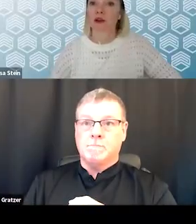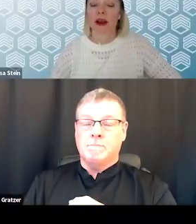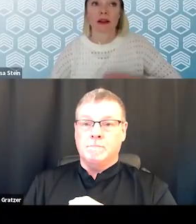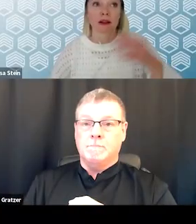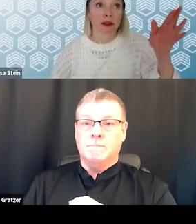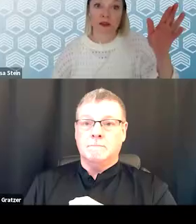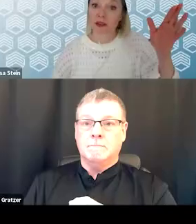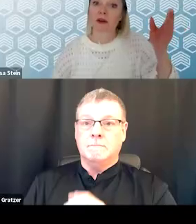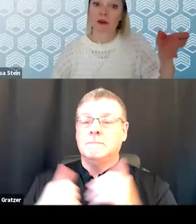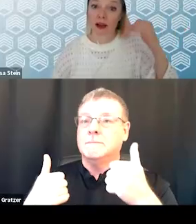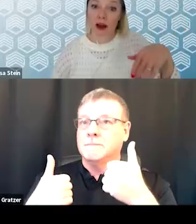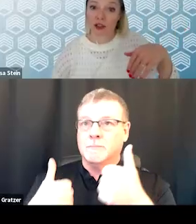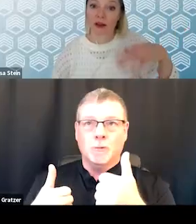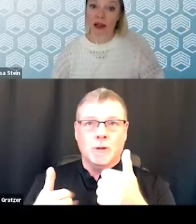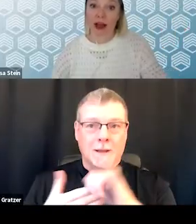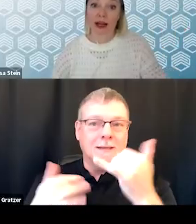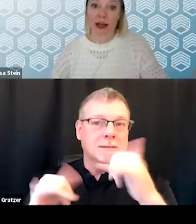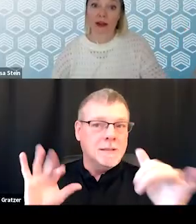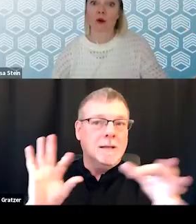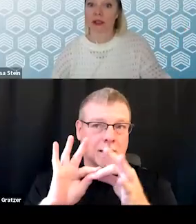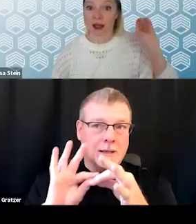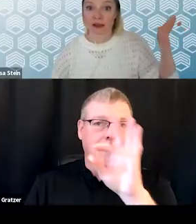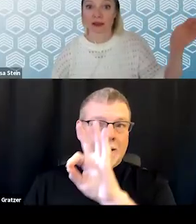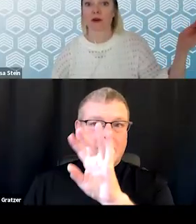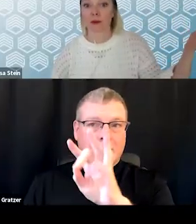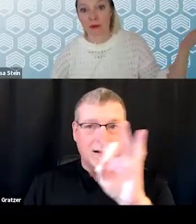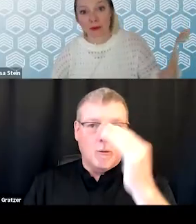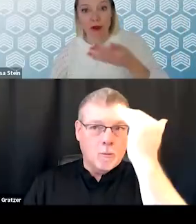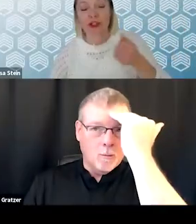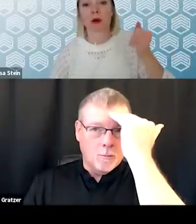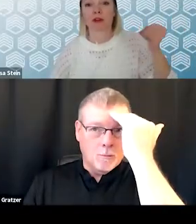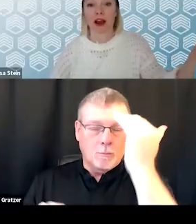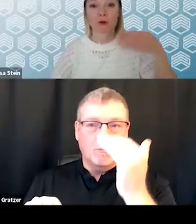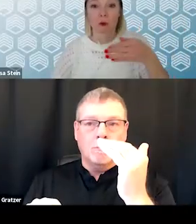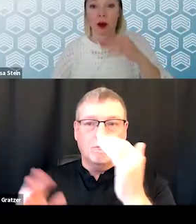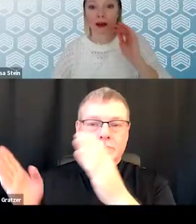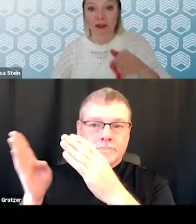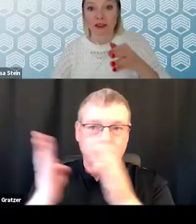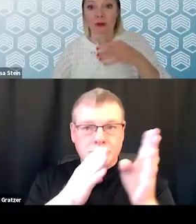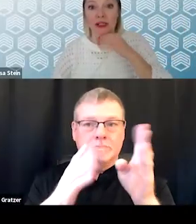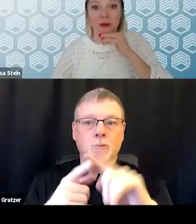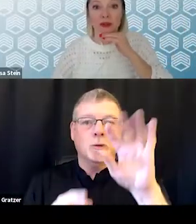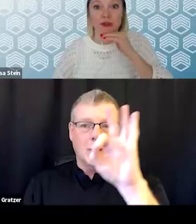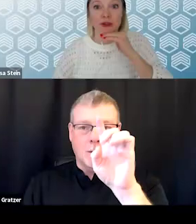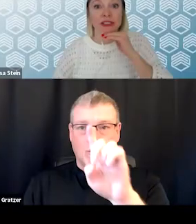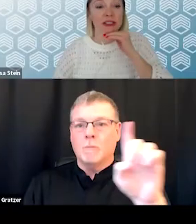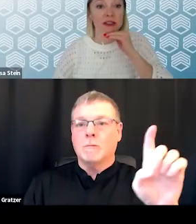That's great, that there's still that connection that 988 knows they can still push them over to 911 and still be linked with your services,